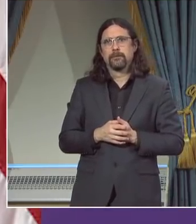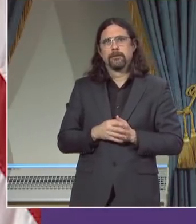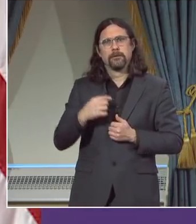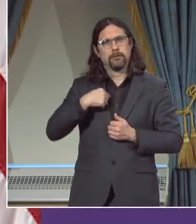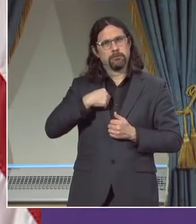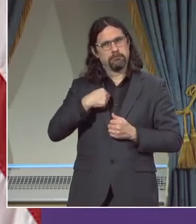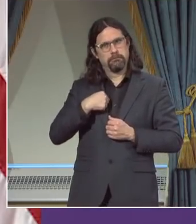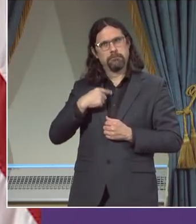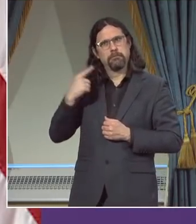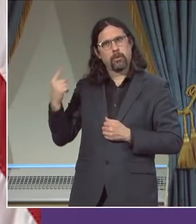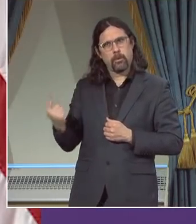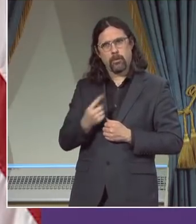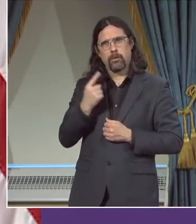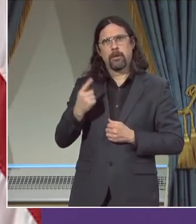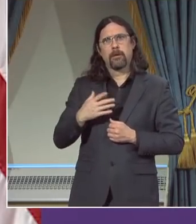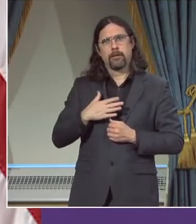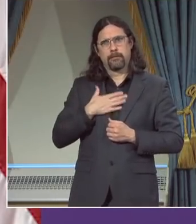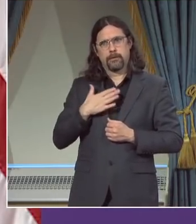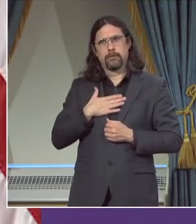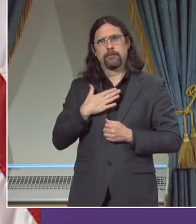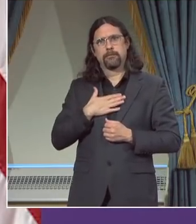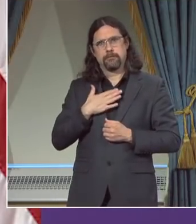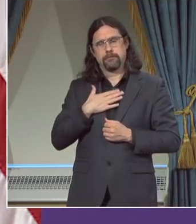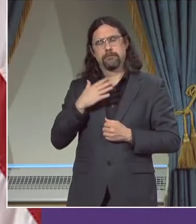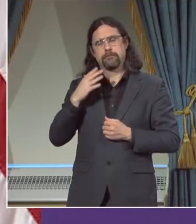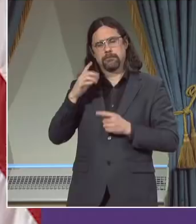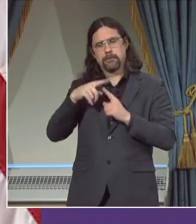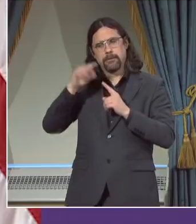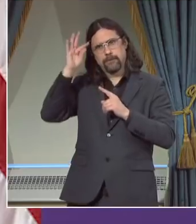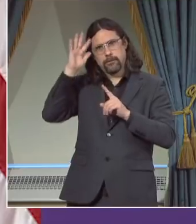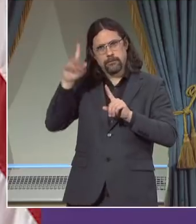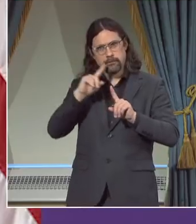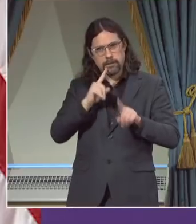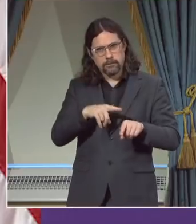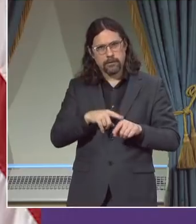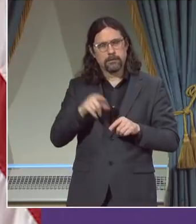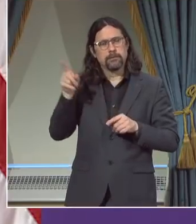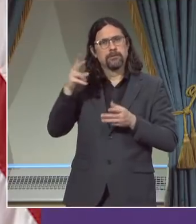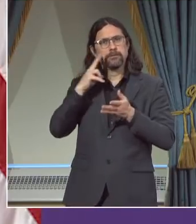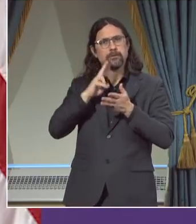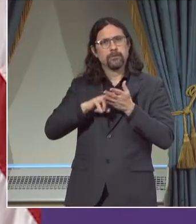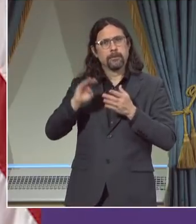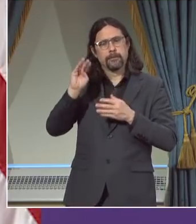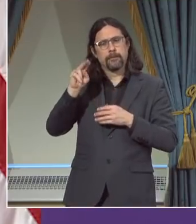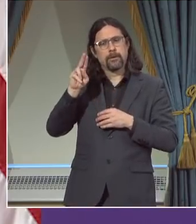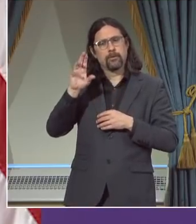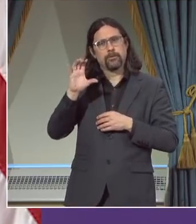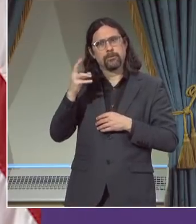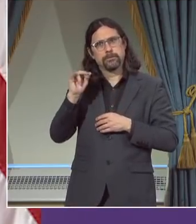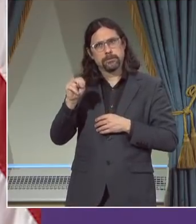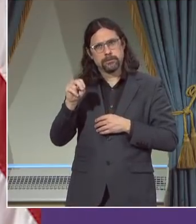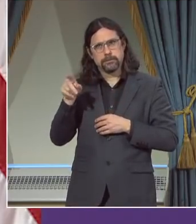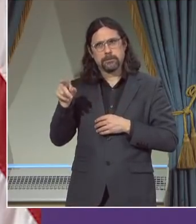I'M ALWAYS GRATEFUL WHEN OUR FEDERAL OFFICIALS ARE RESPONSIVE. SREECTARY MUCNHIN WAS VERY RESPONSIVE.